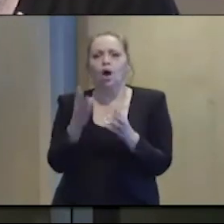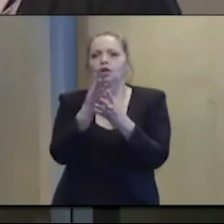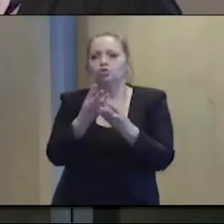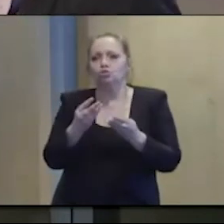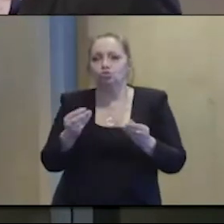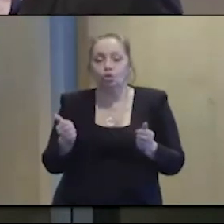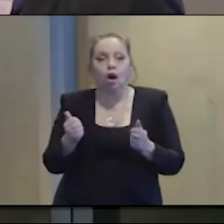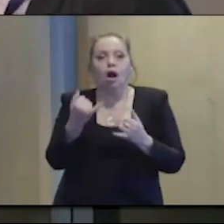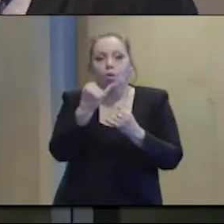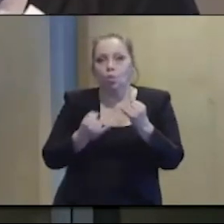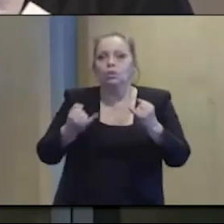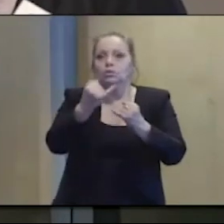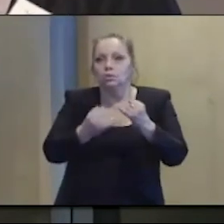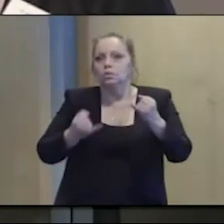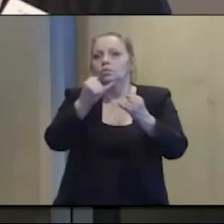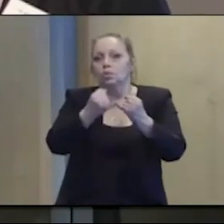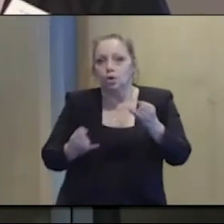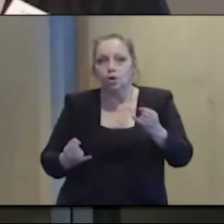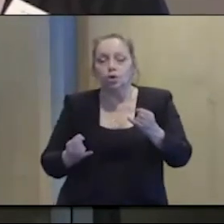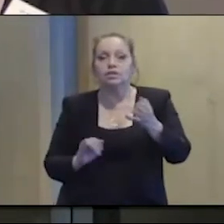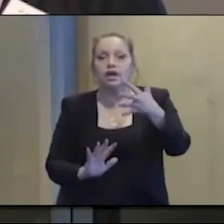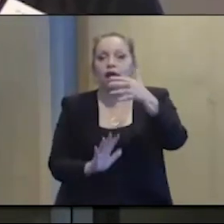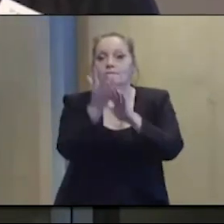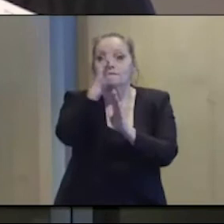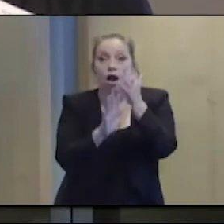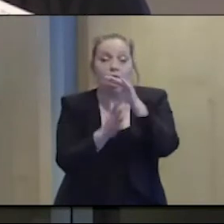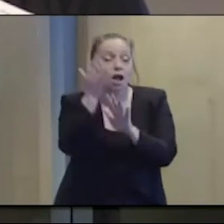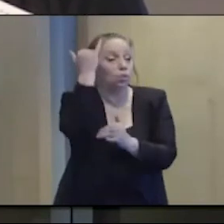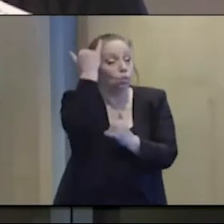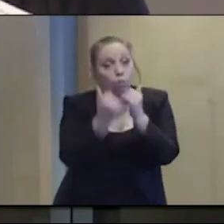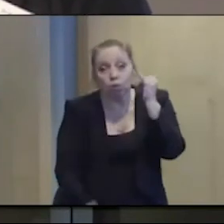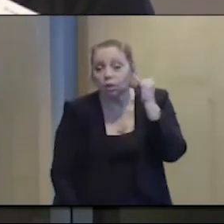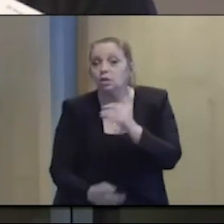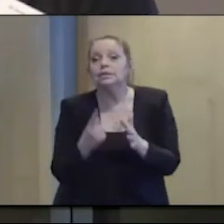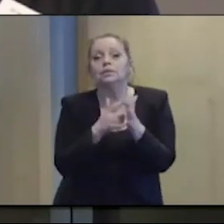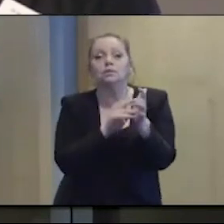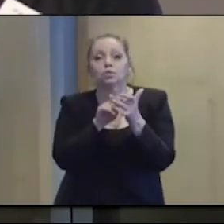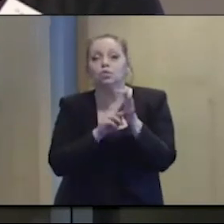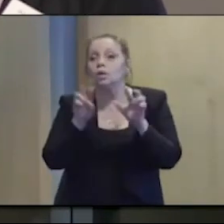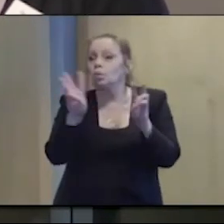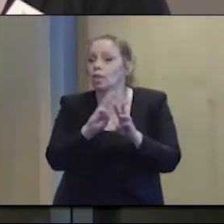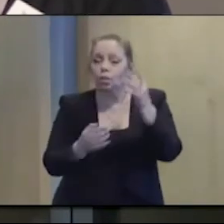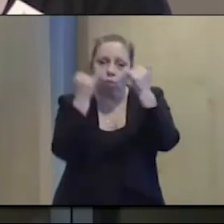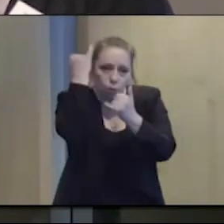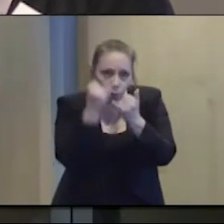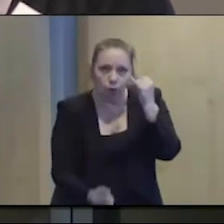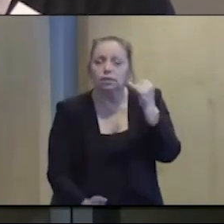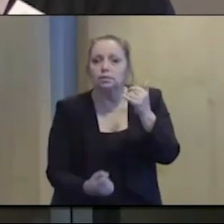increases in bushfire events and extreme weather events etc. So I'm sure you'll all agree this has